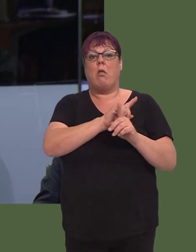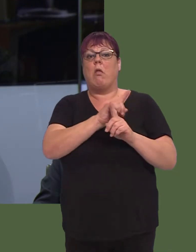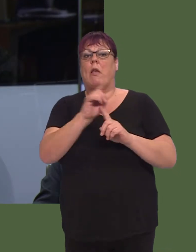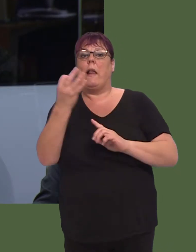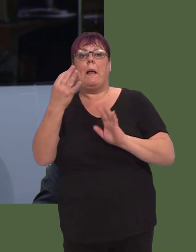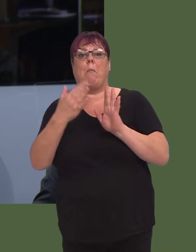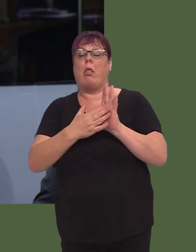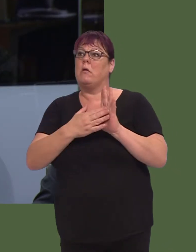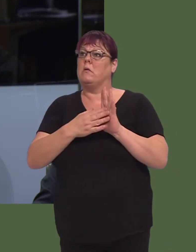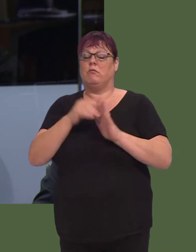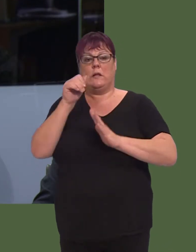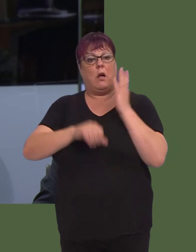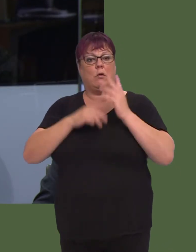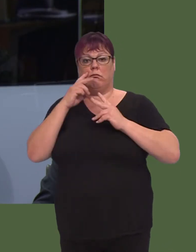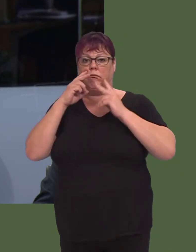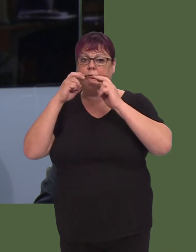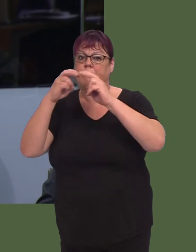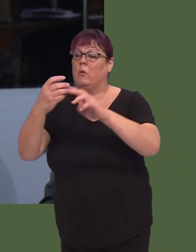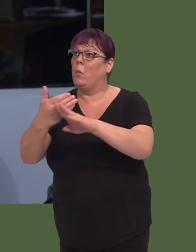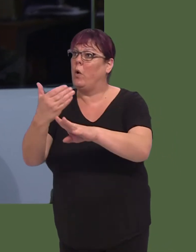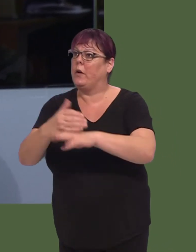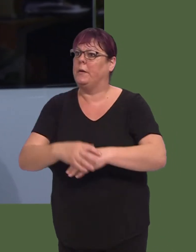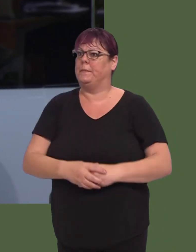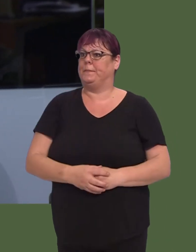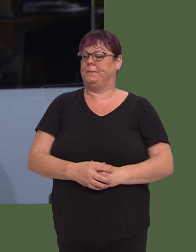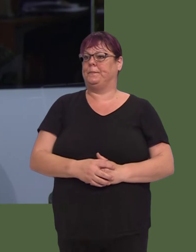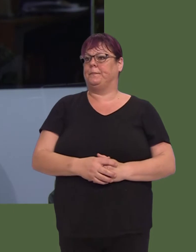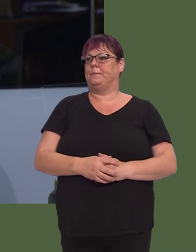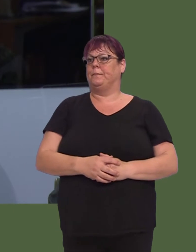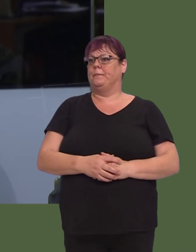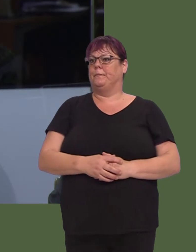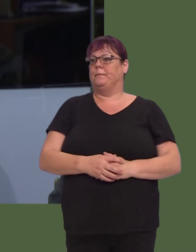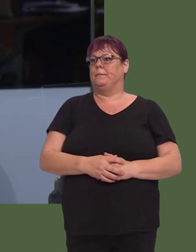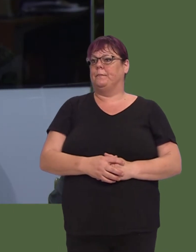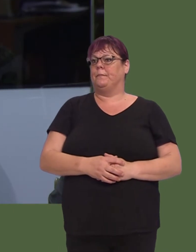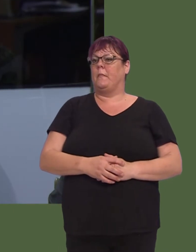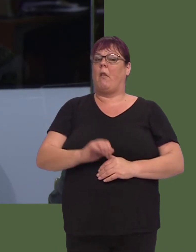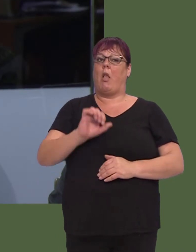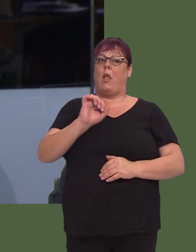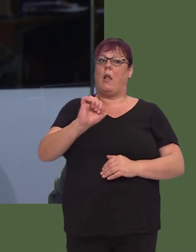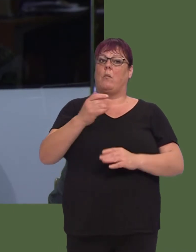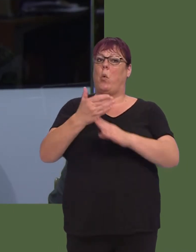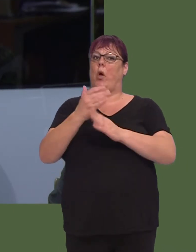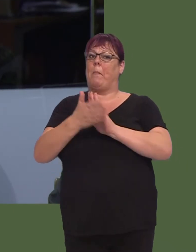They also reported an increase in the number of hours worked and overall income levels.